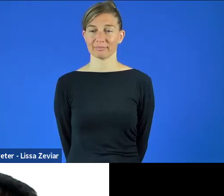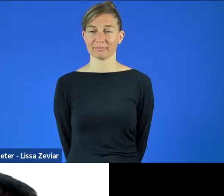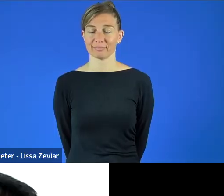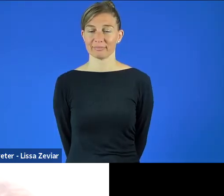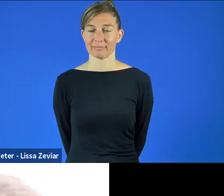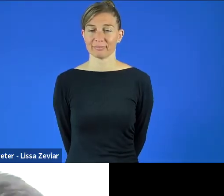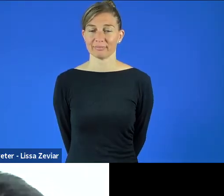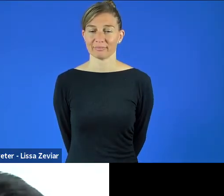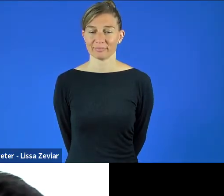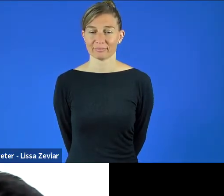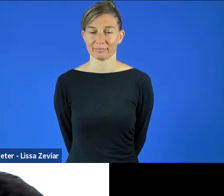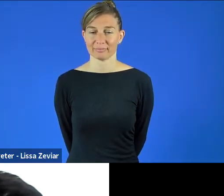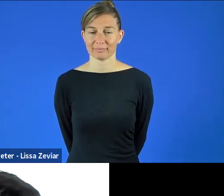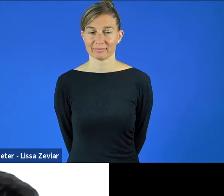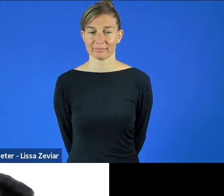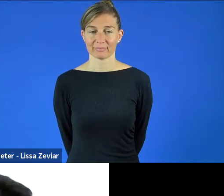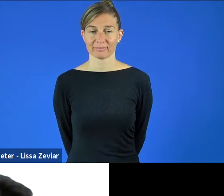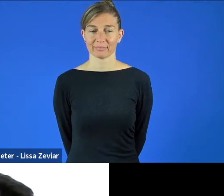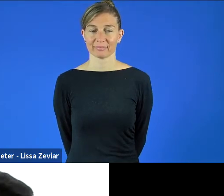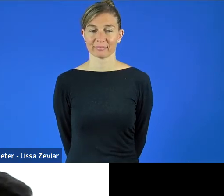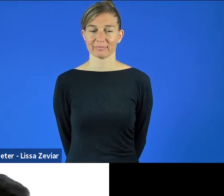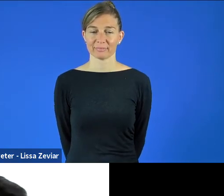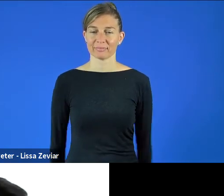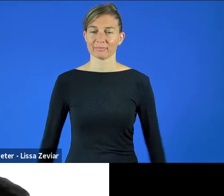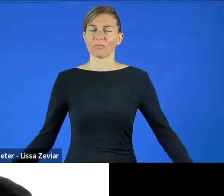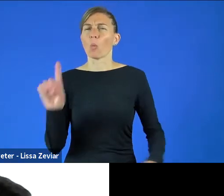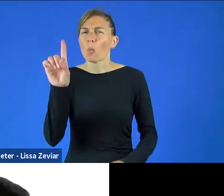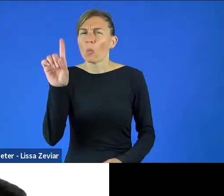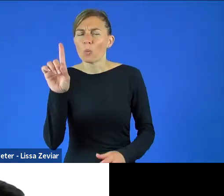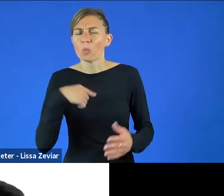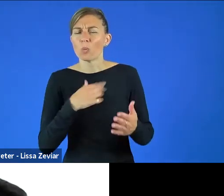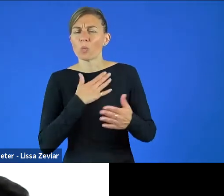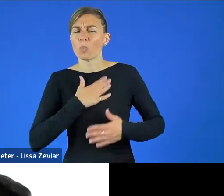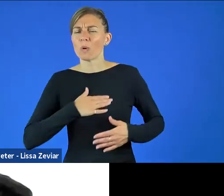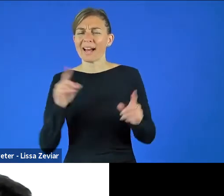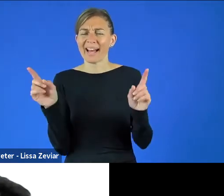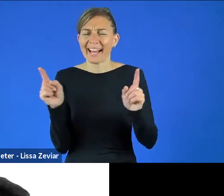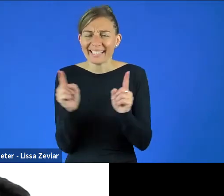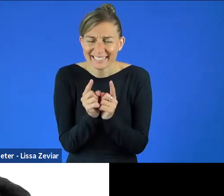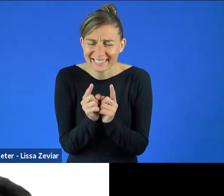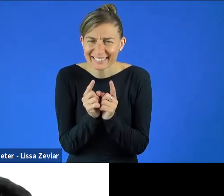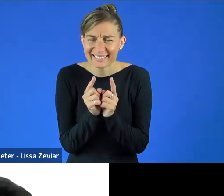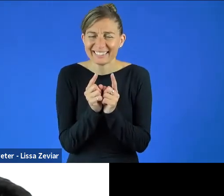I also want to... If I could mention, very short, before I finish